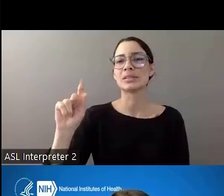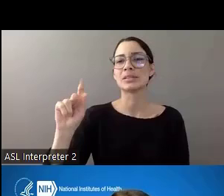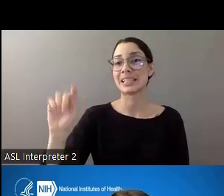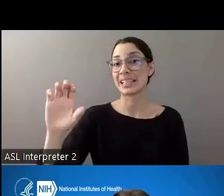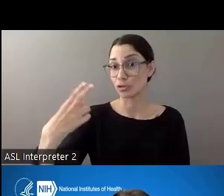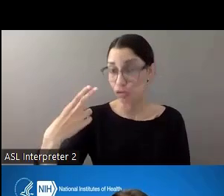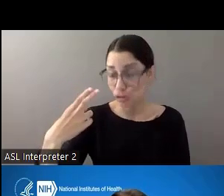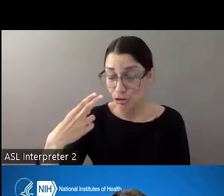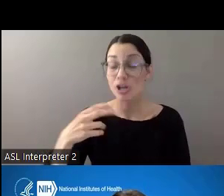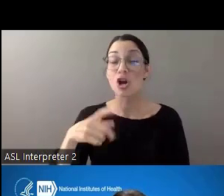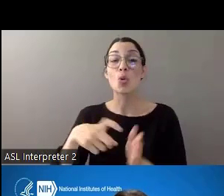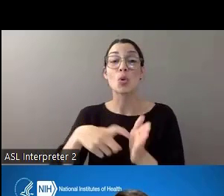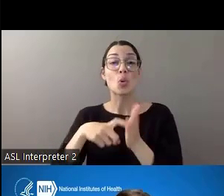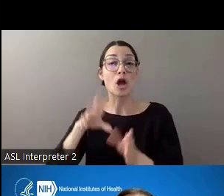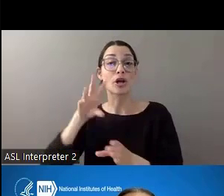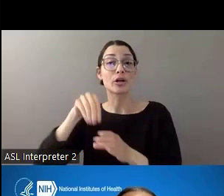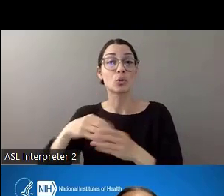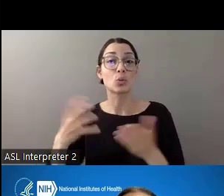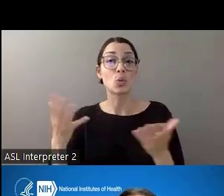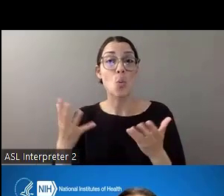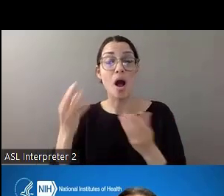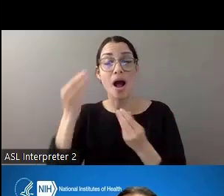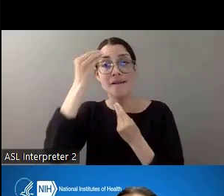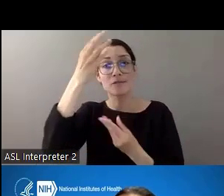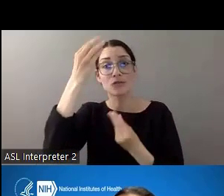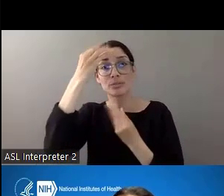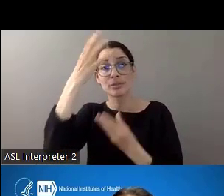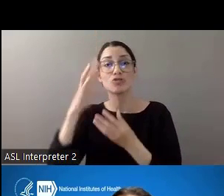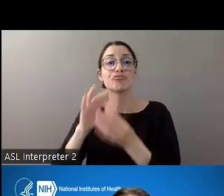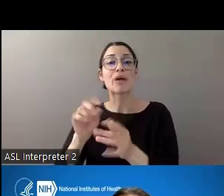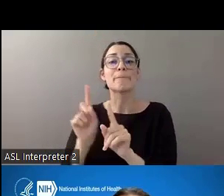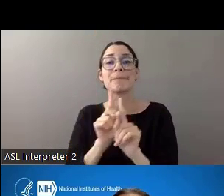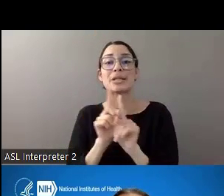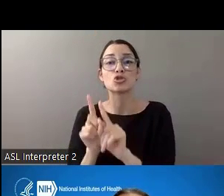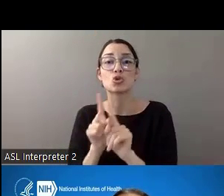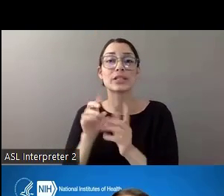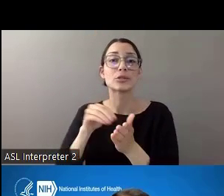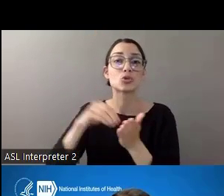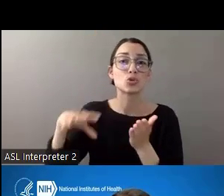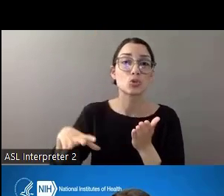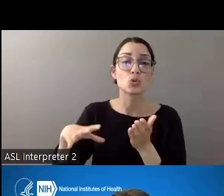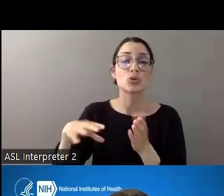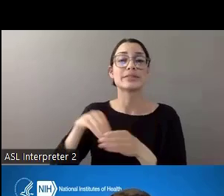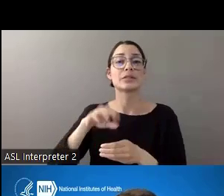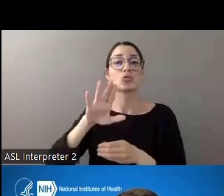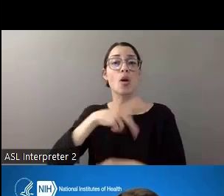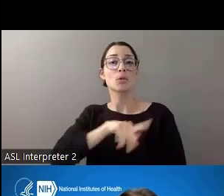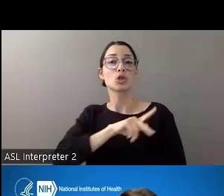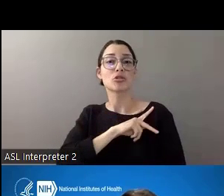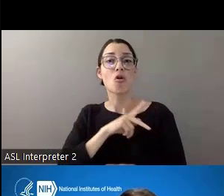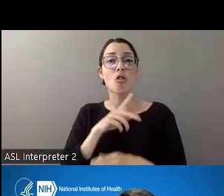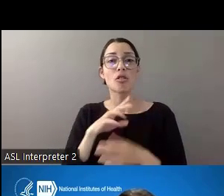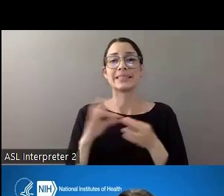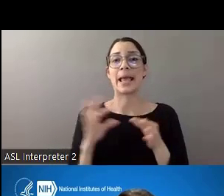that you include information on mentoring students in your personal statement which is part A of the biosketch,